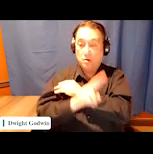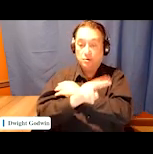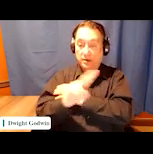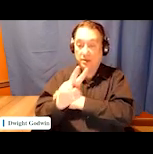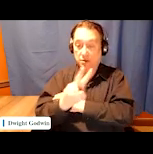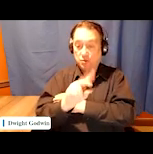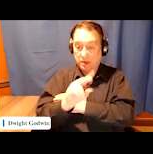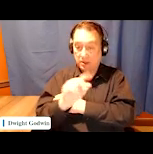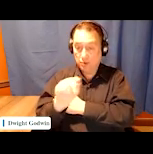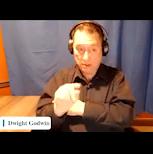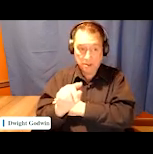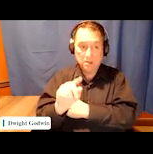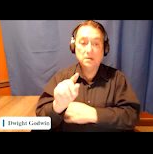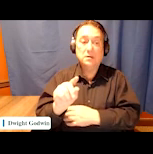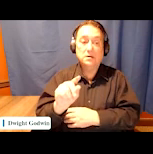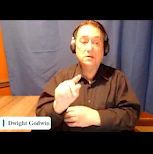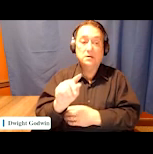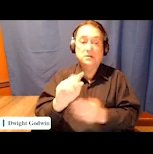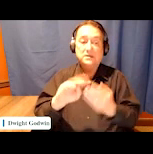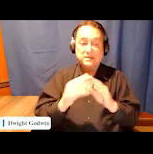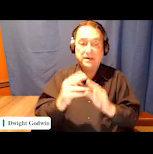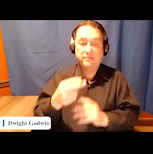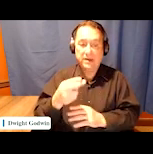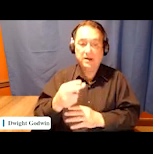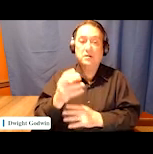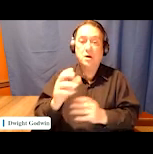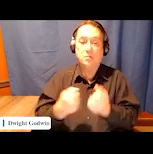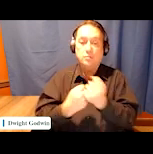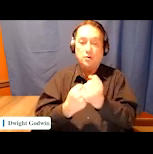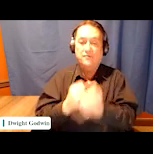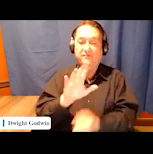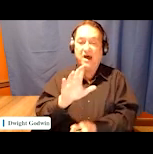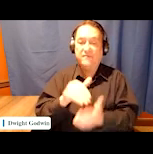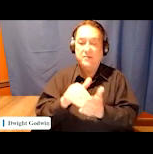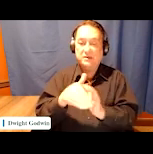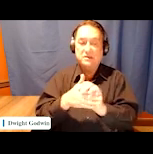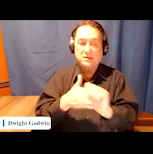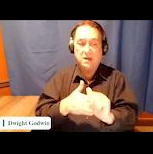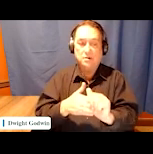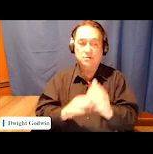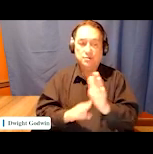Luke Bronin, and City Council approved and allocated $5 million to the development of a crisis response program.